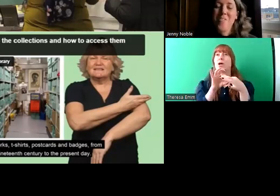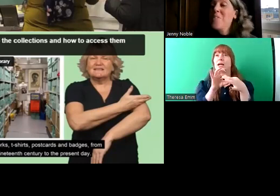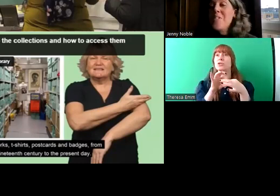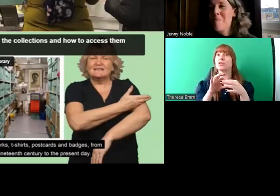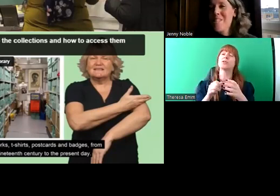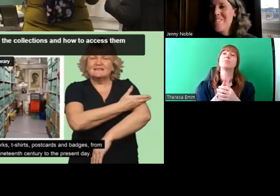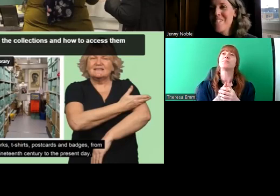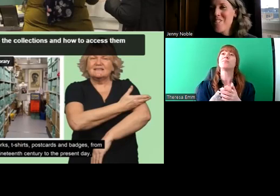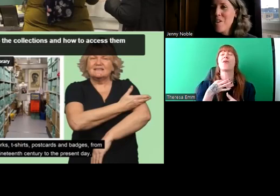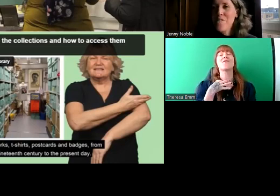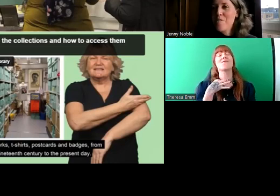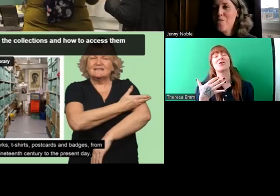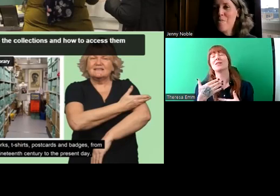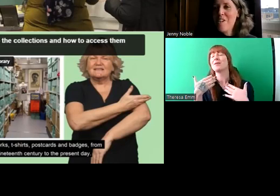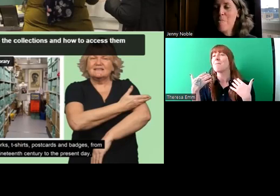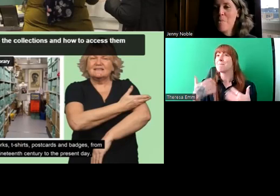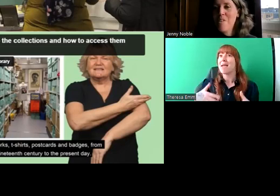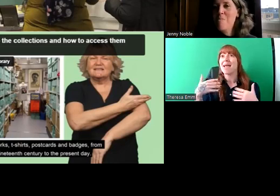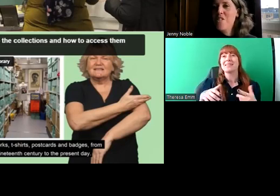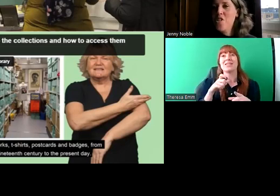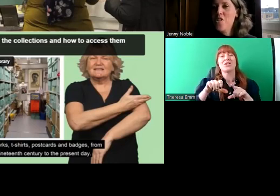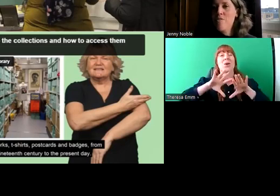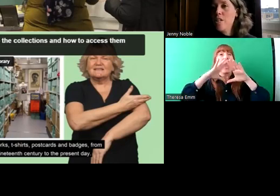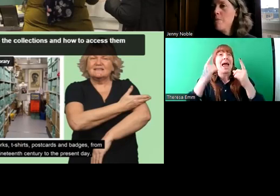the volunteers are amazing. They do everything, from like helping with admin, to developing